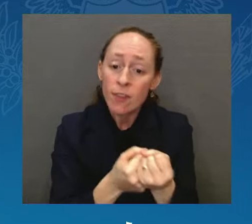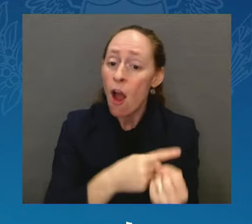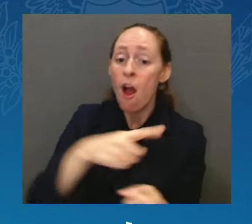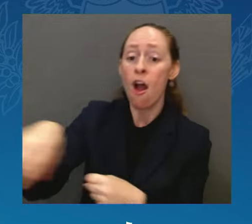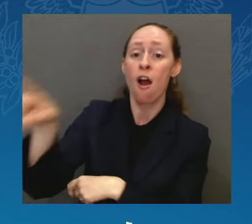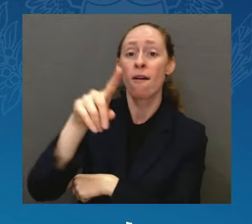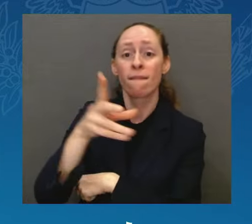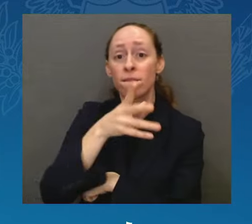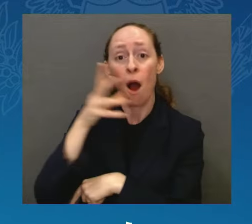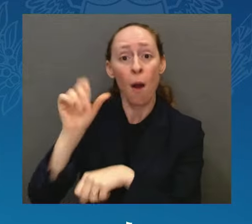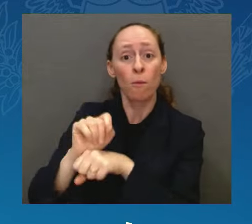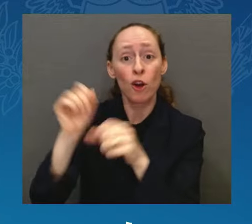must be over here.